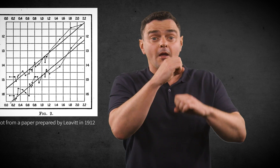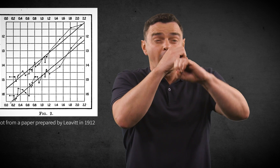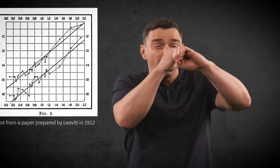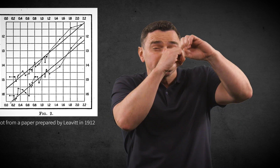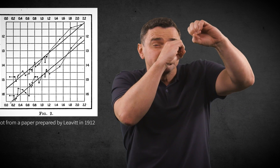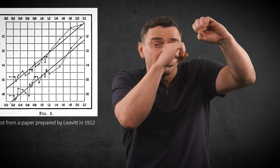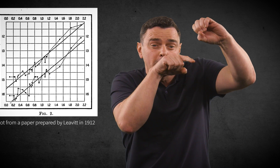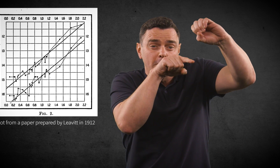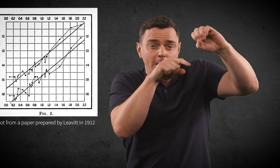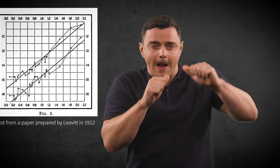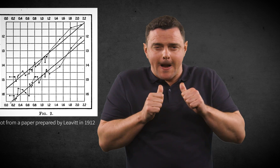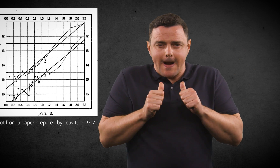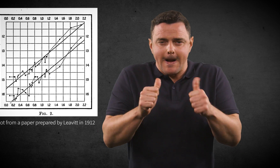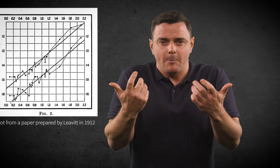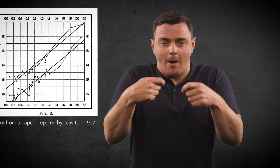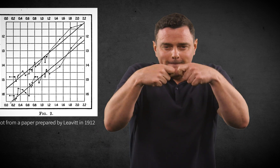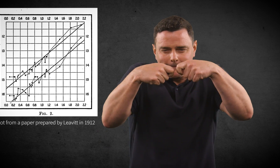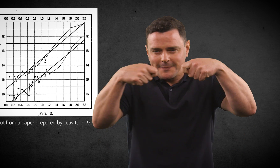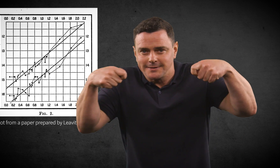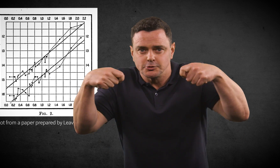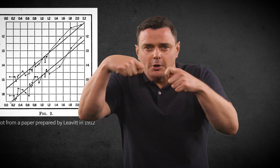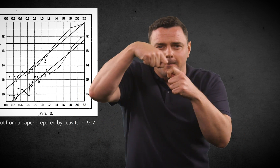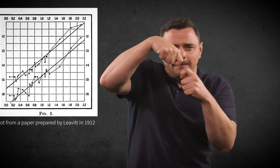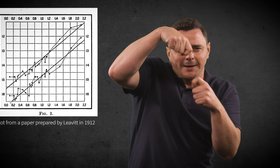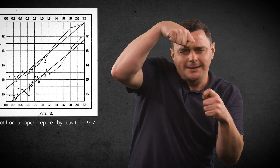These detailed astronomical observations and measurements